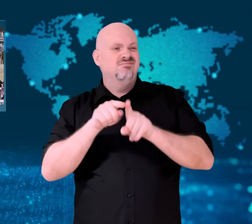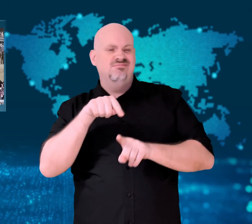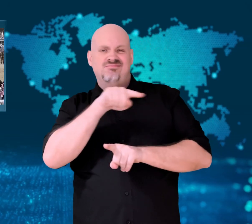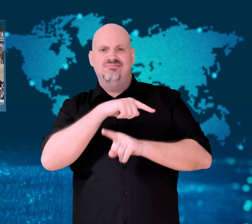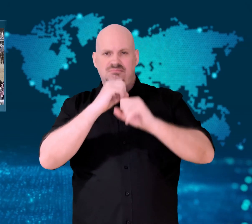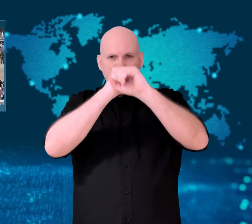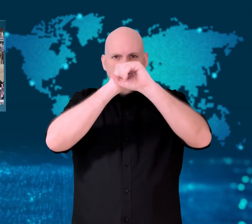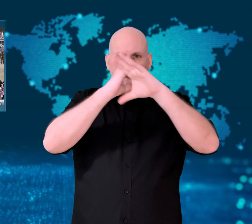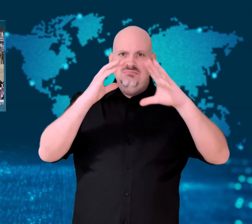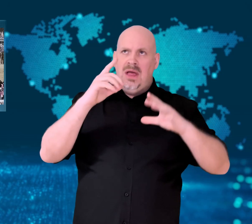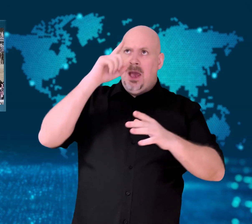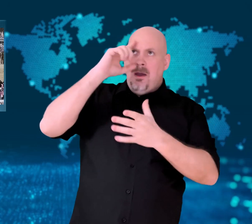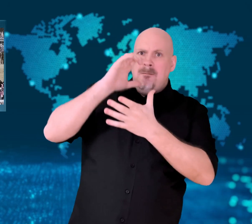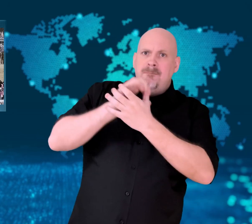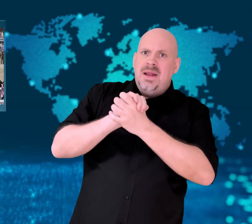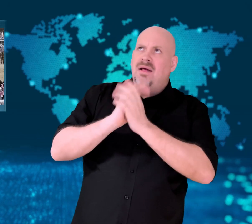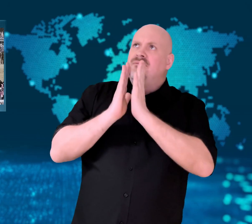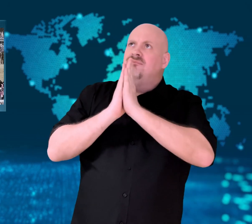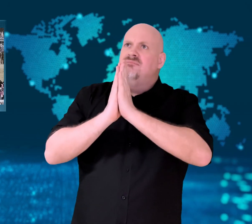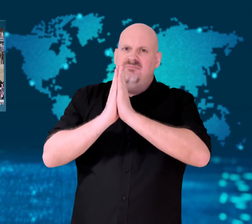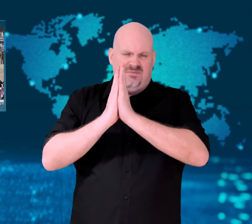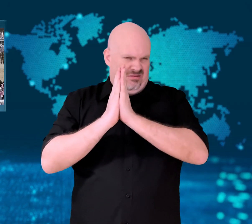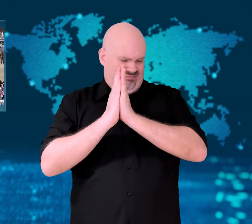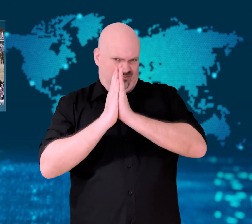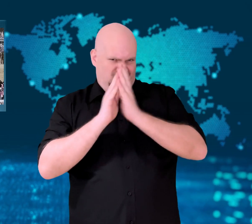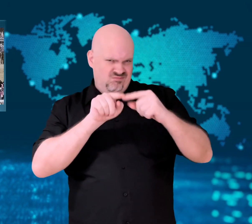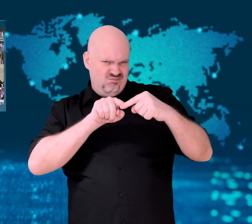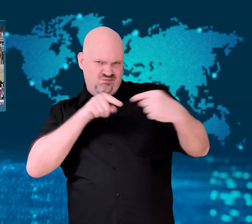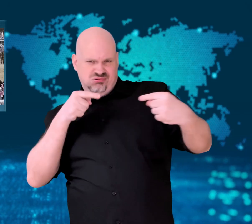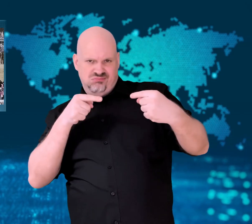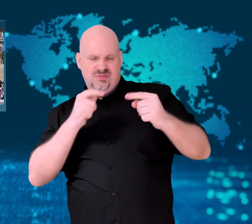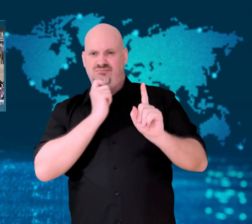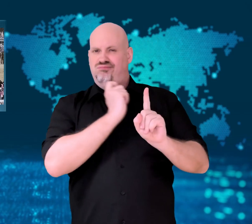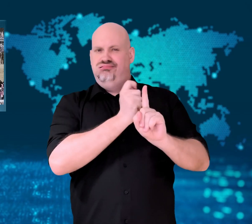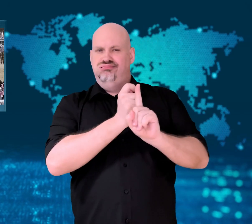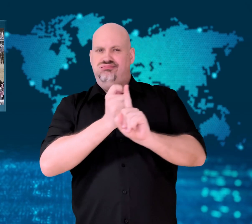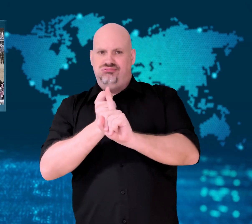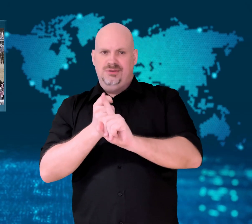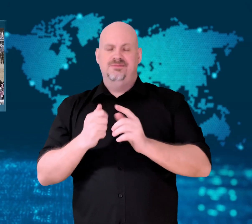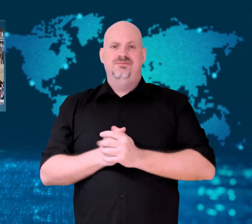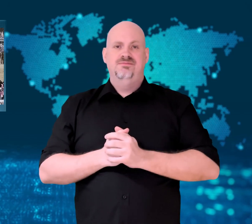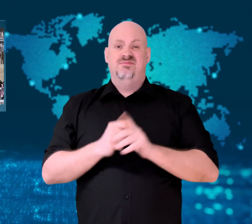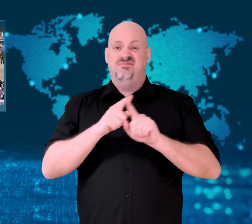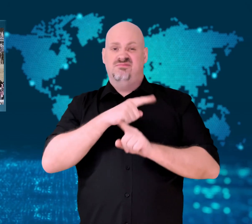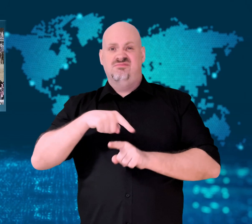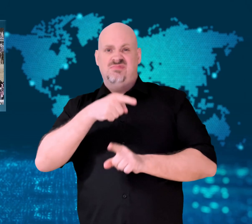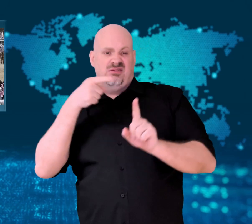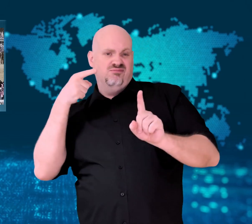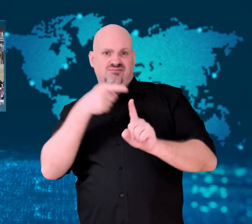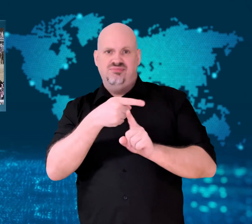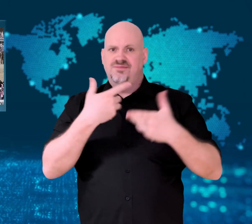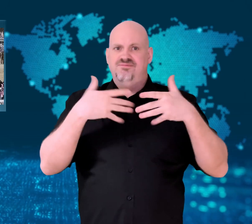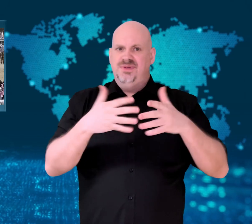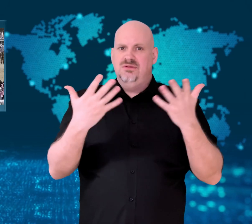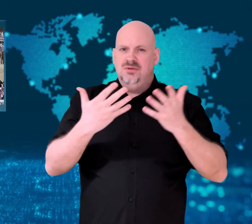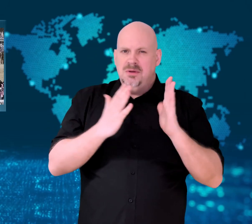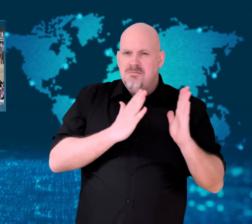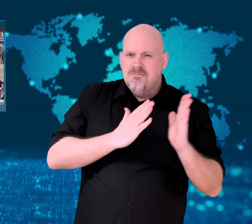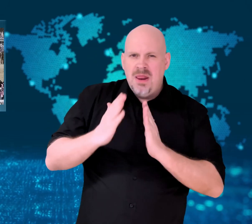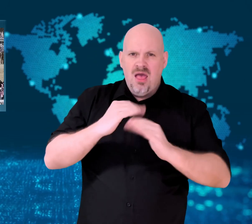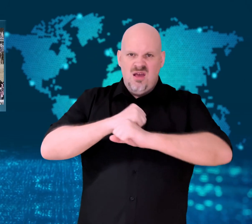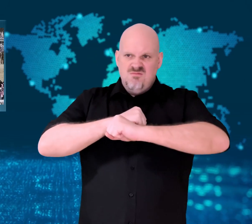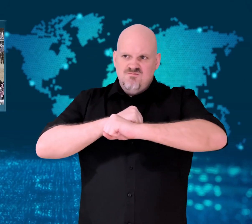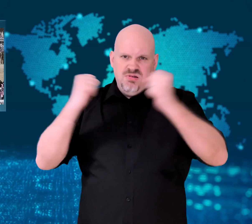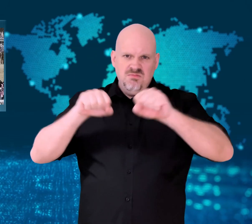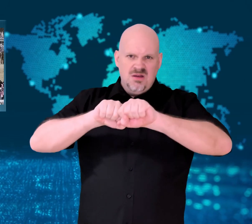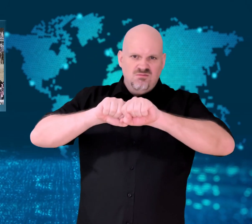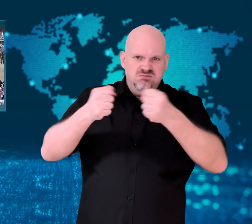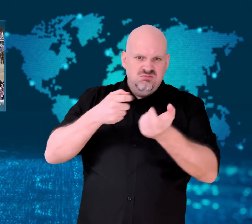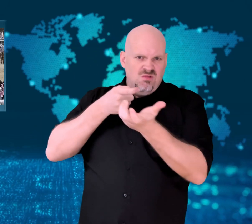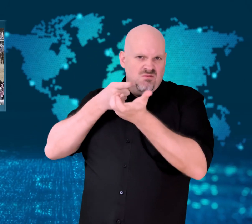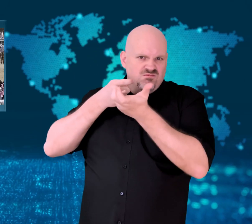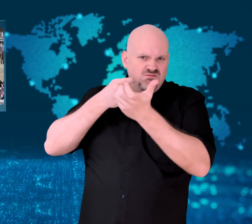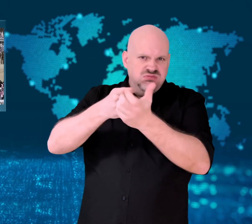They were accused of plotting attacks on important economic targets,